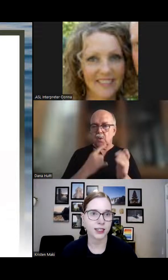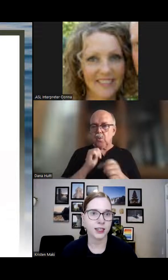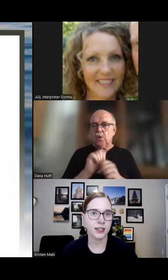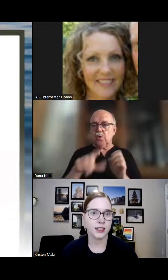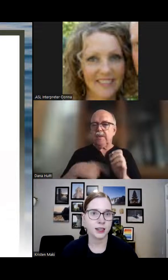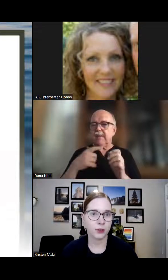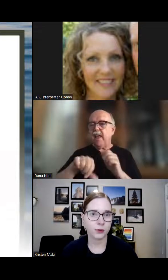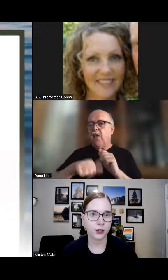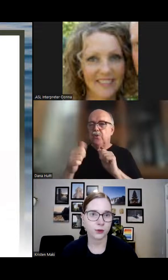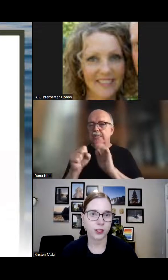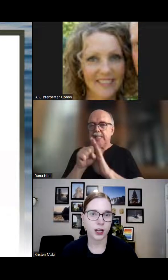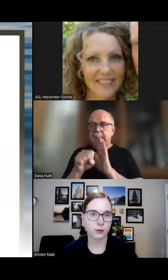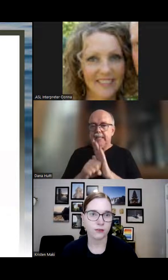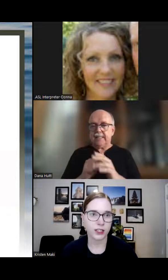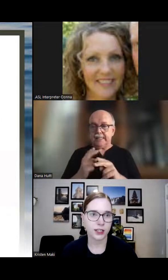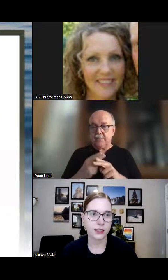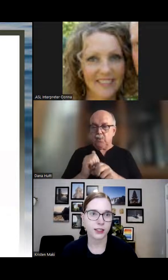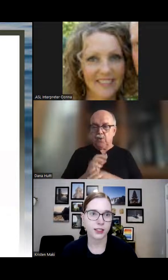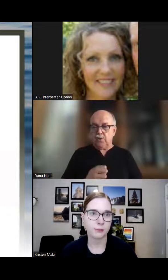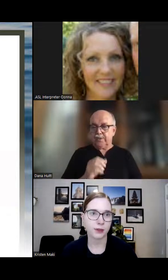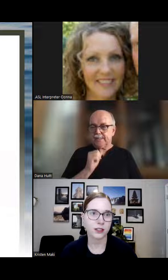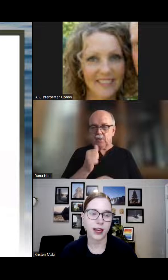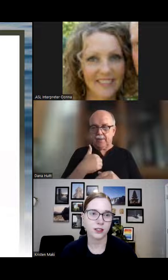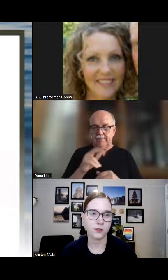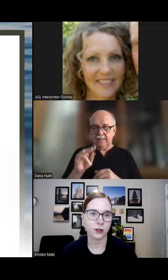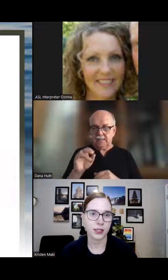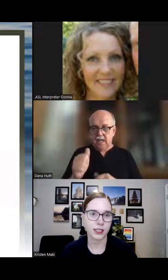answer to that one is the only exemptions that